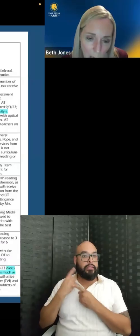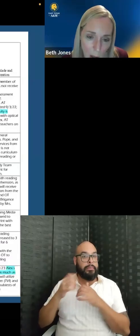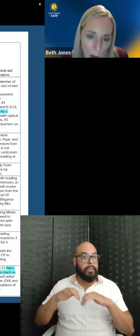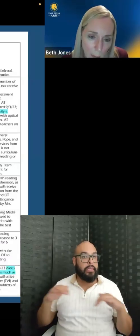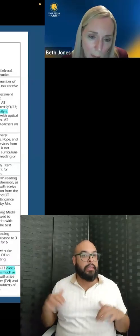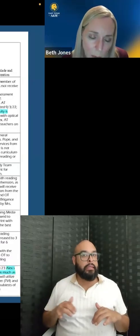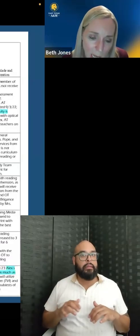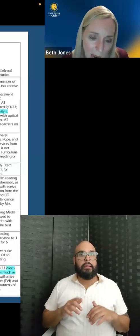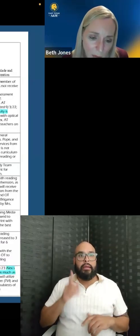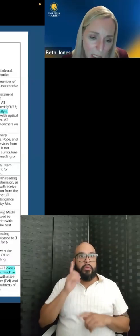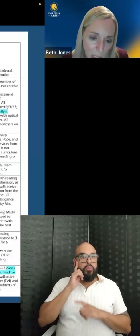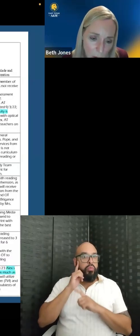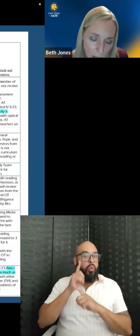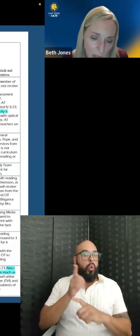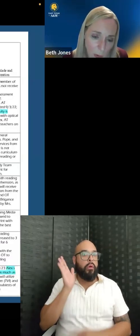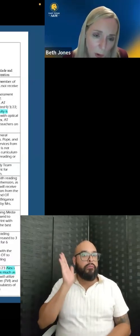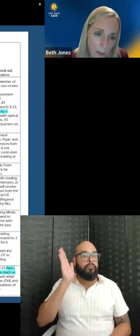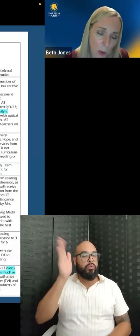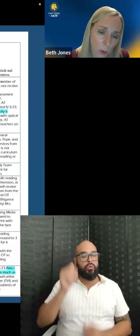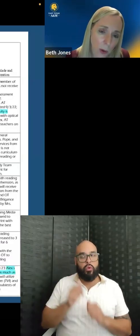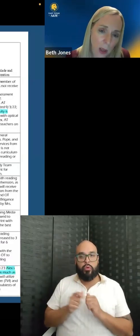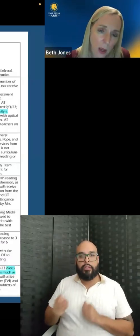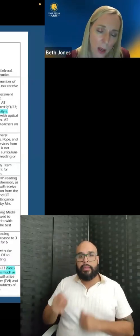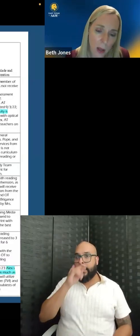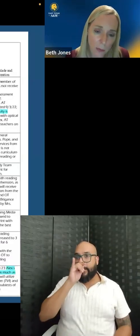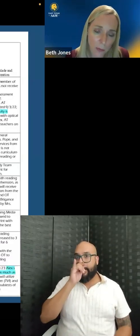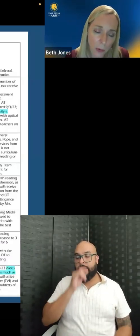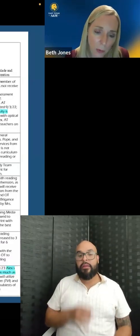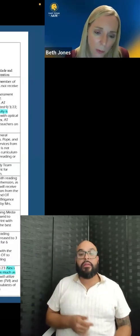But between every tier on this form, so for...